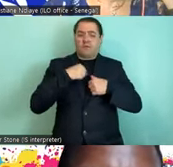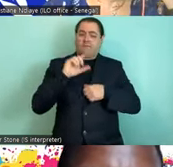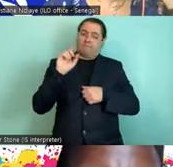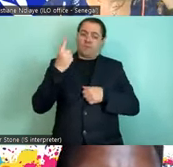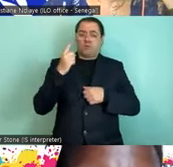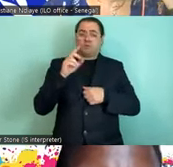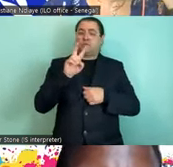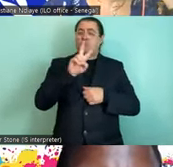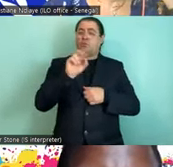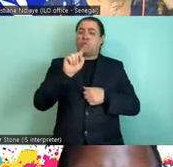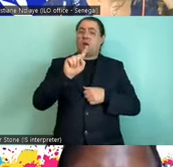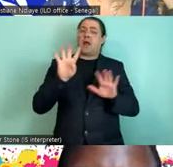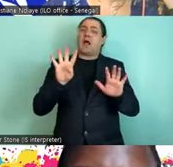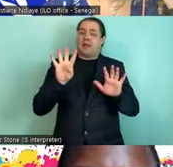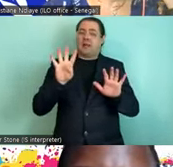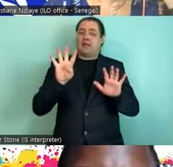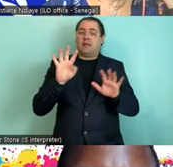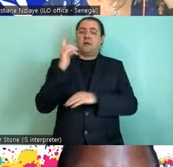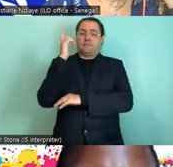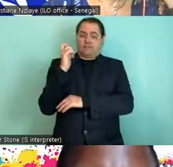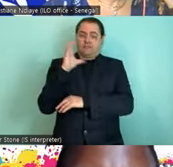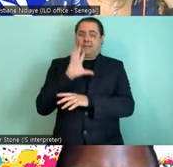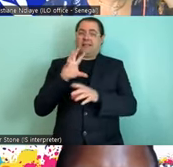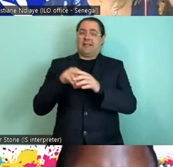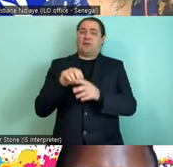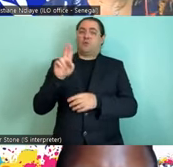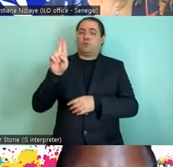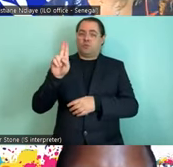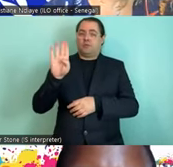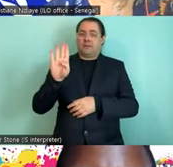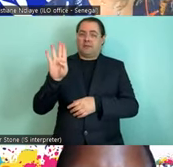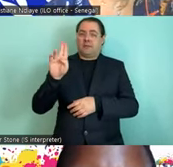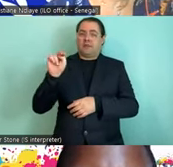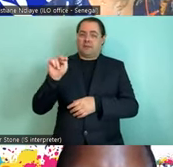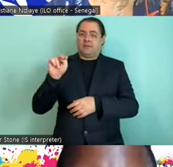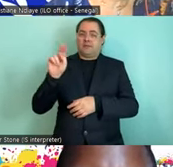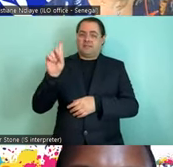10:36:02 2019, when we joined the Uganda business disability network as founder member by then